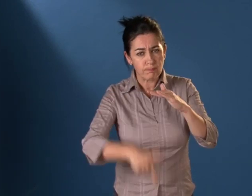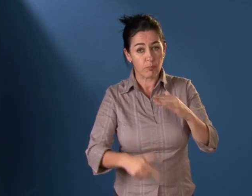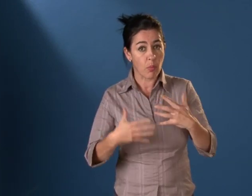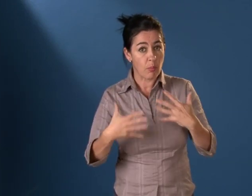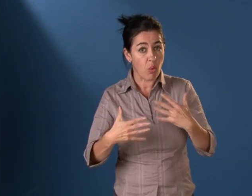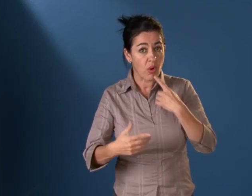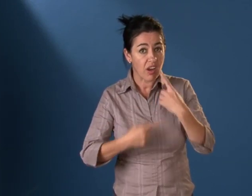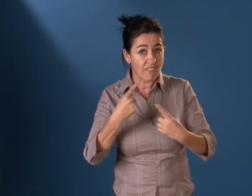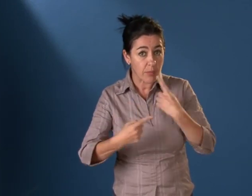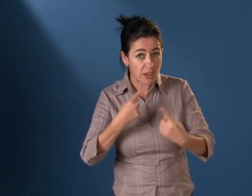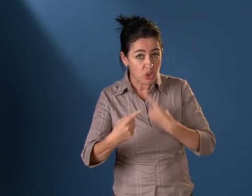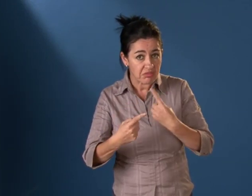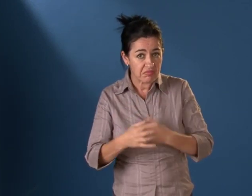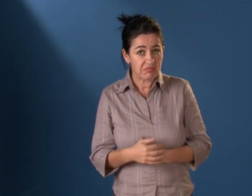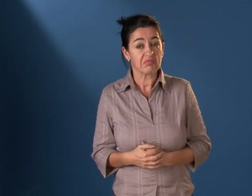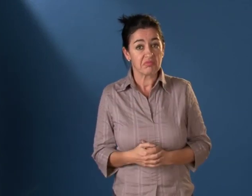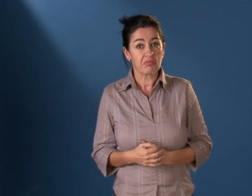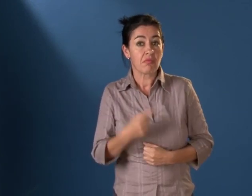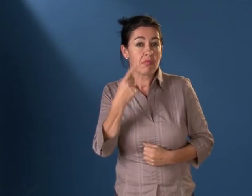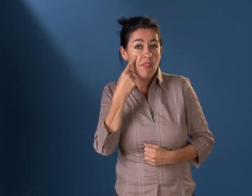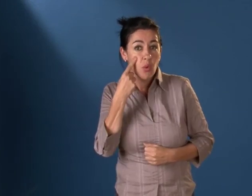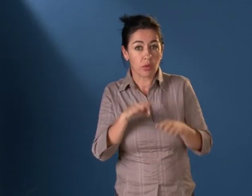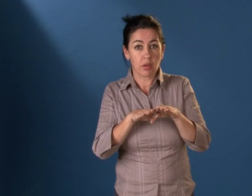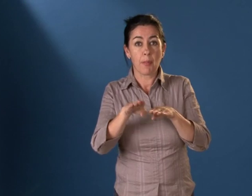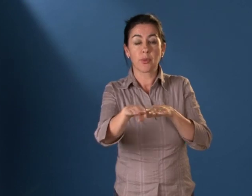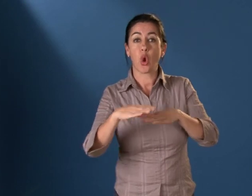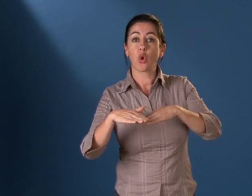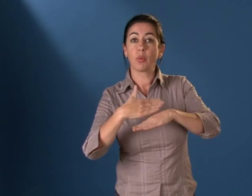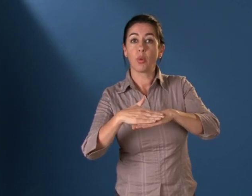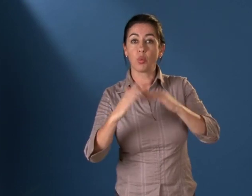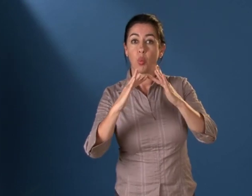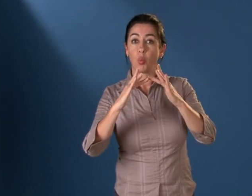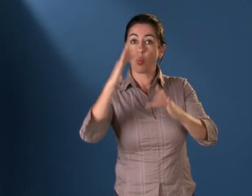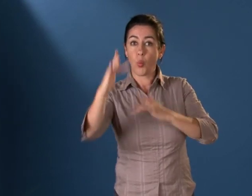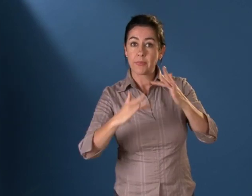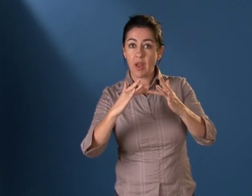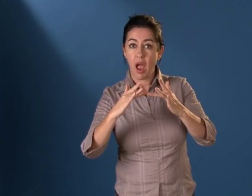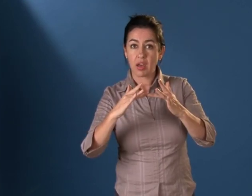So you wanna find out more information, you can have a look at the beyondblue website.